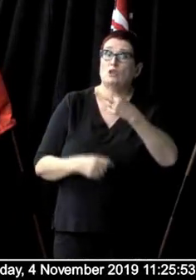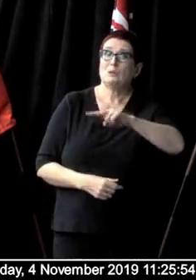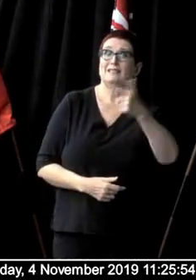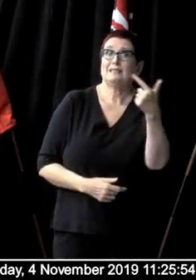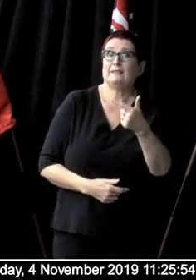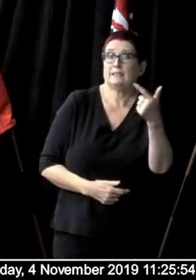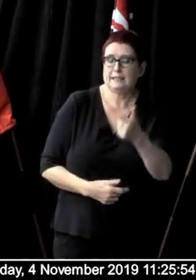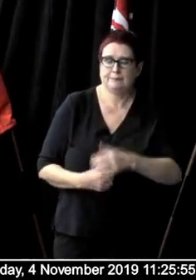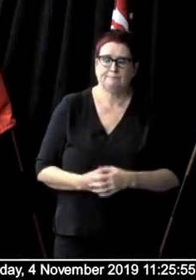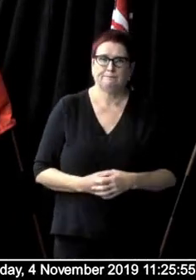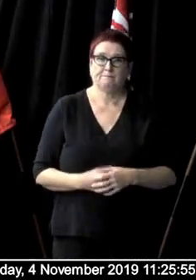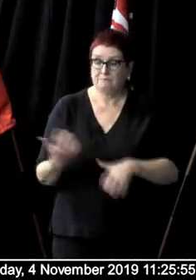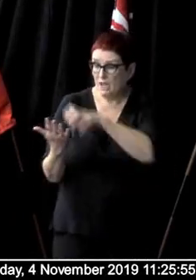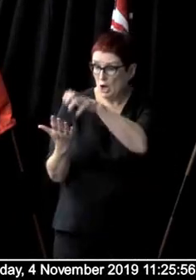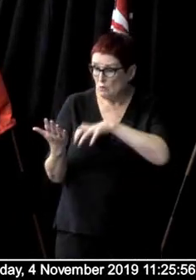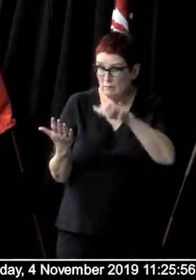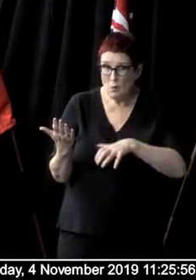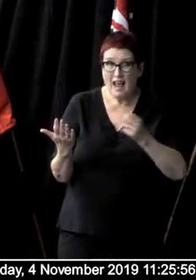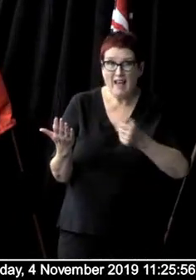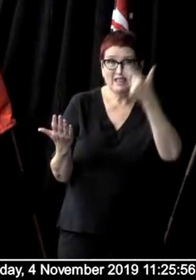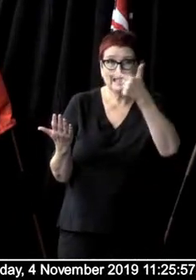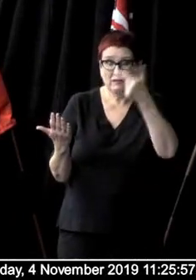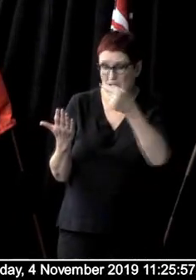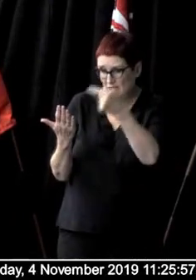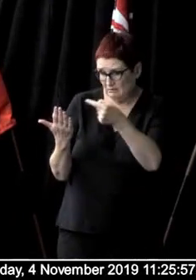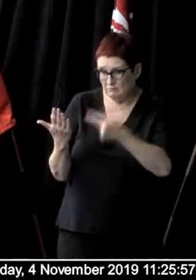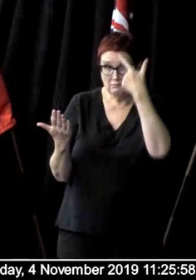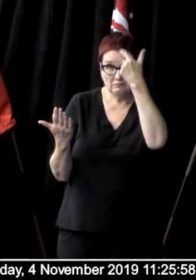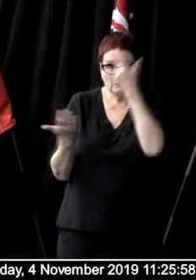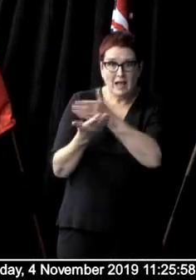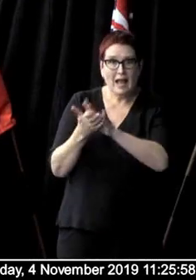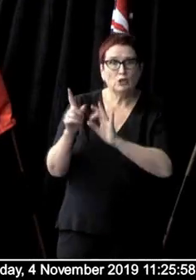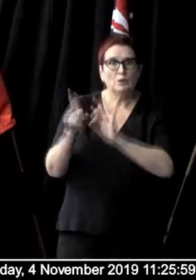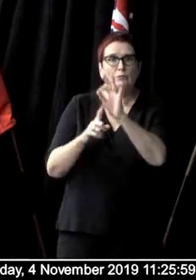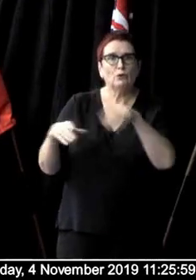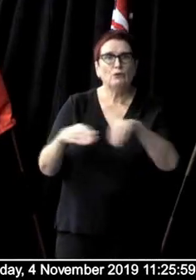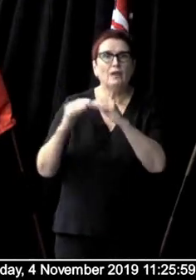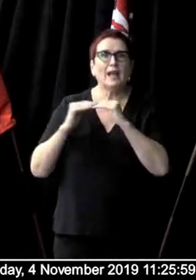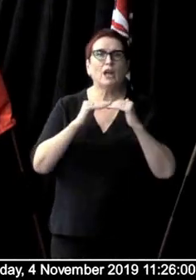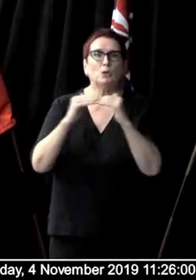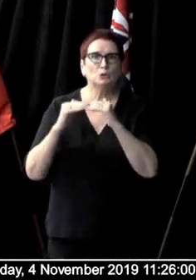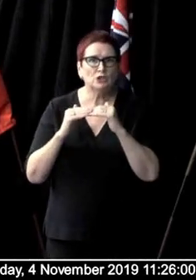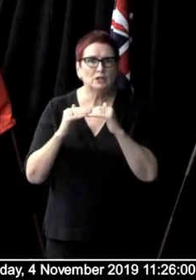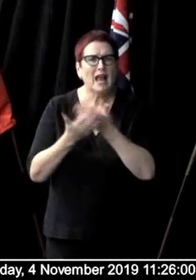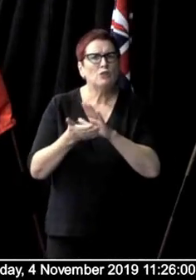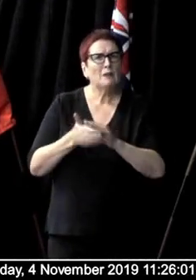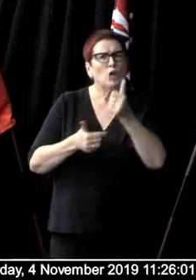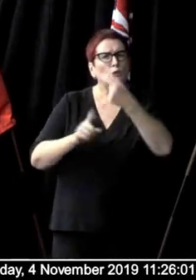That report made 17 recommendations to improve inclusion and productive educational experience for students with disability.